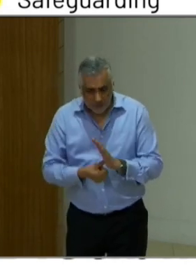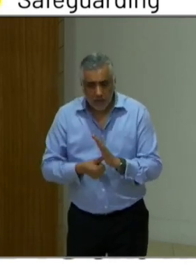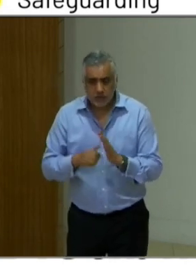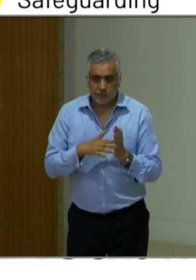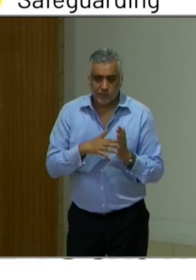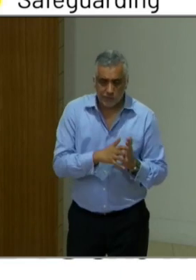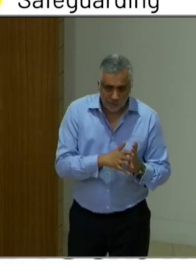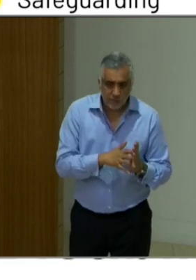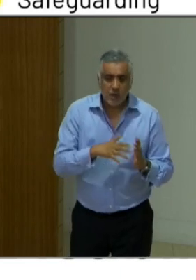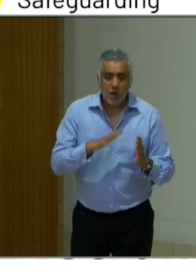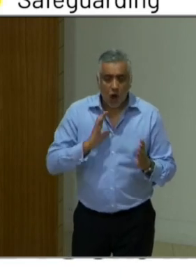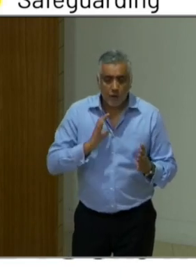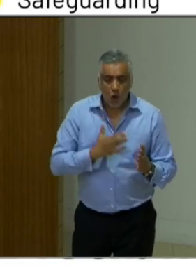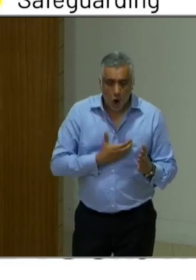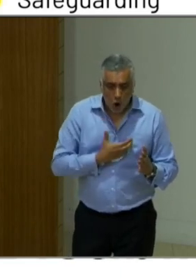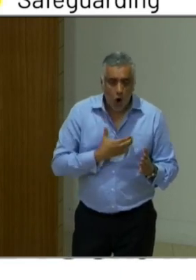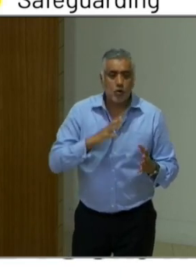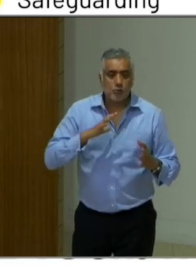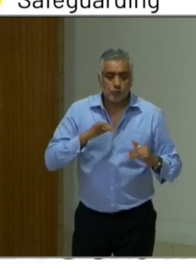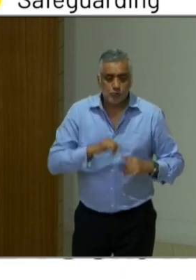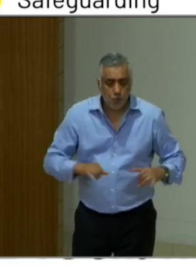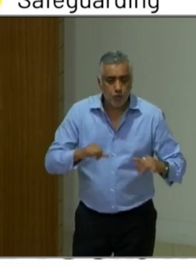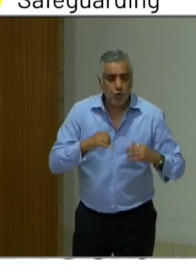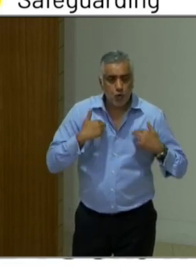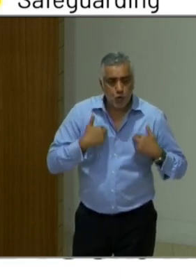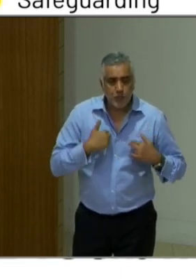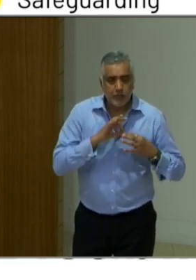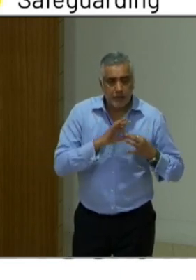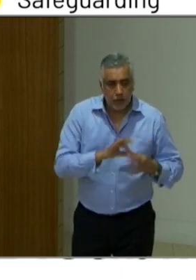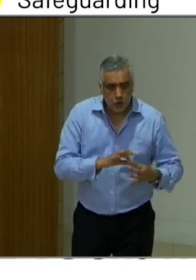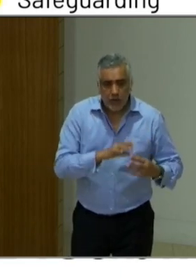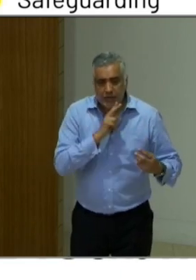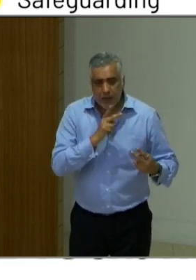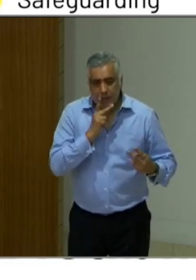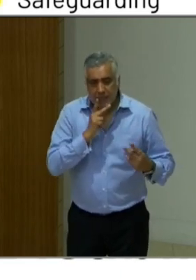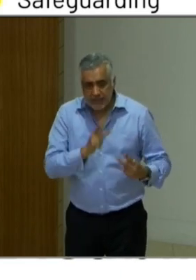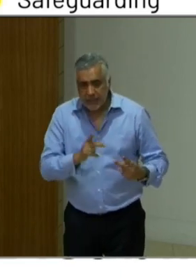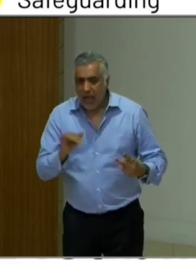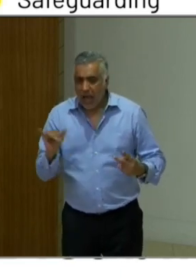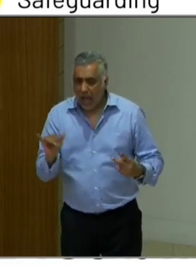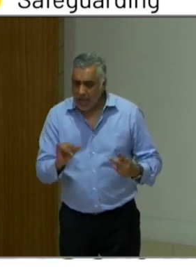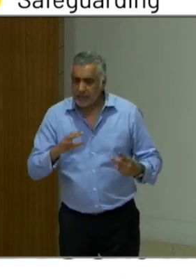of our common human nature, can be seen not only as a limitation, but also